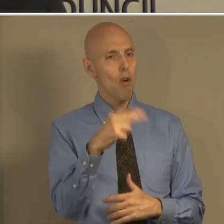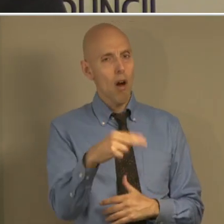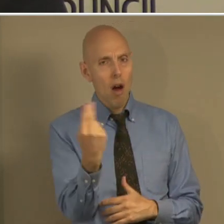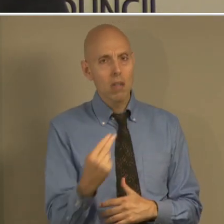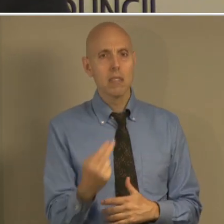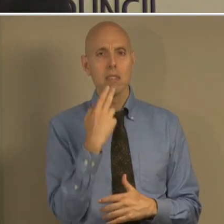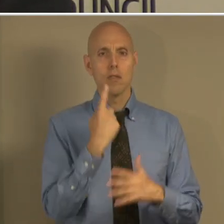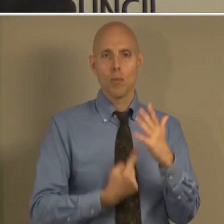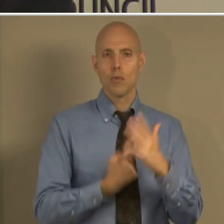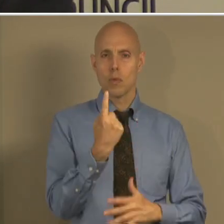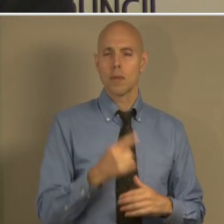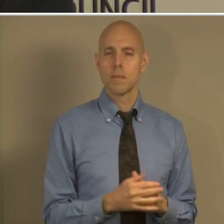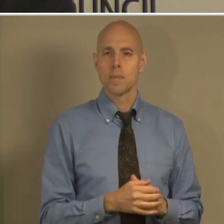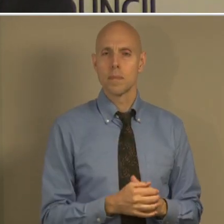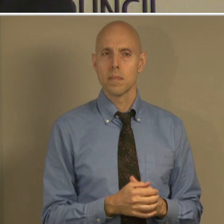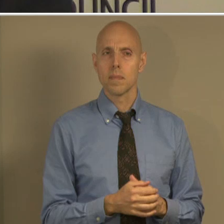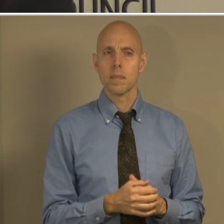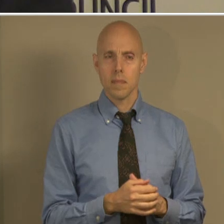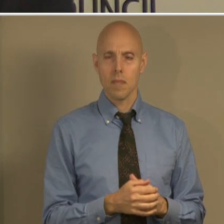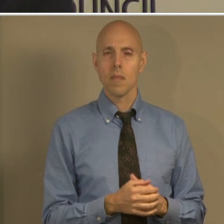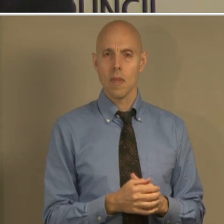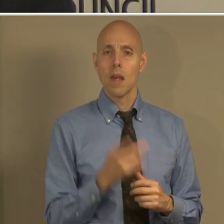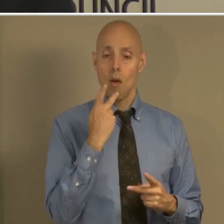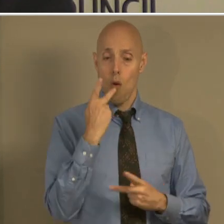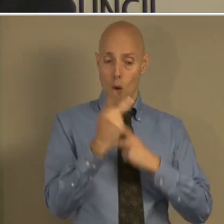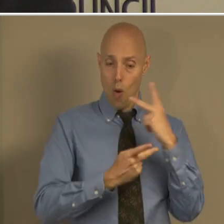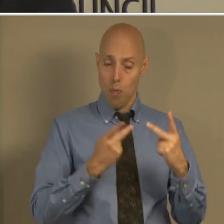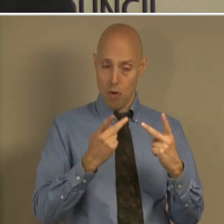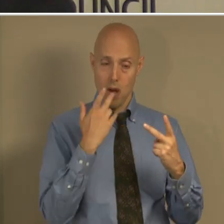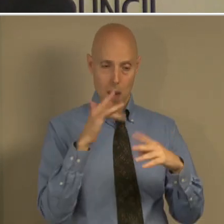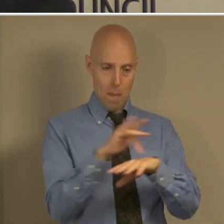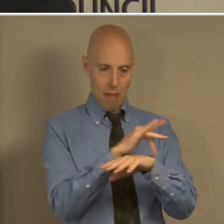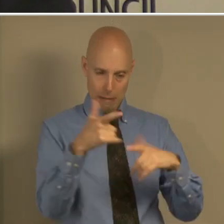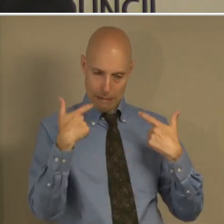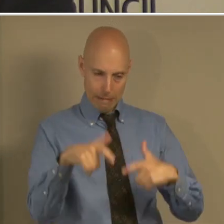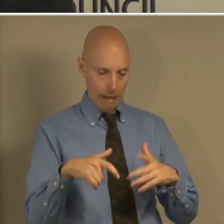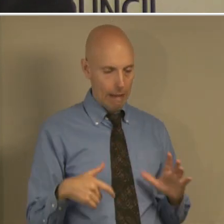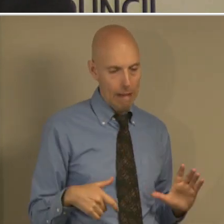This, opera and ballet, still remains our largest chunk of spending in terms of our overall spending.